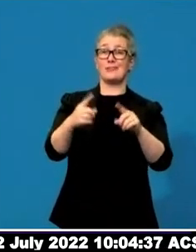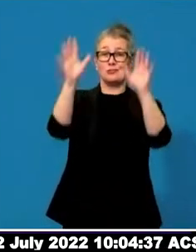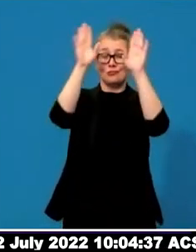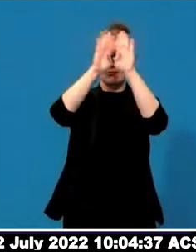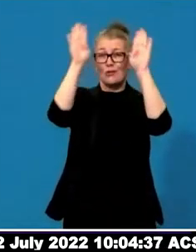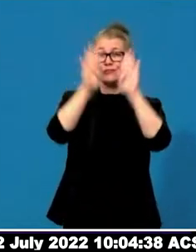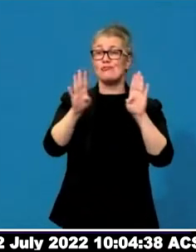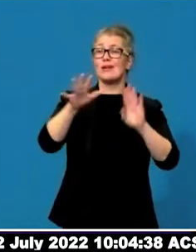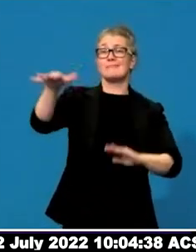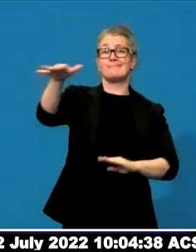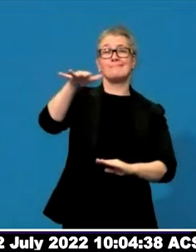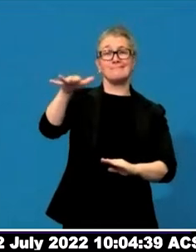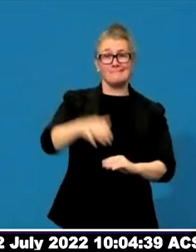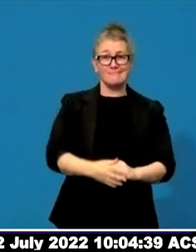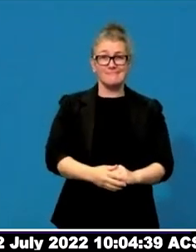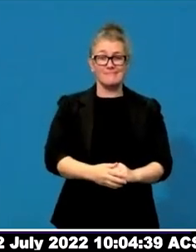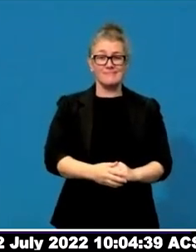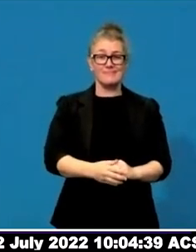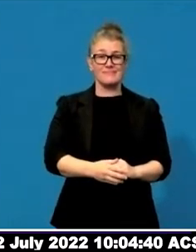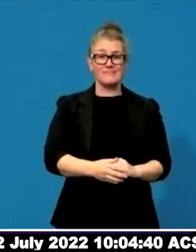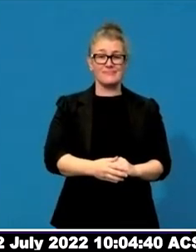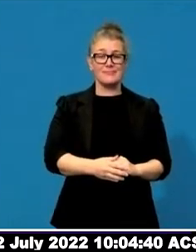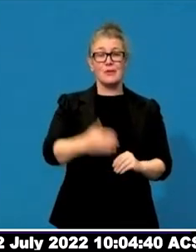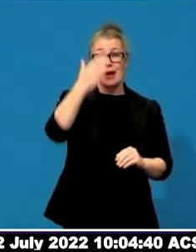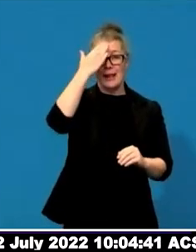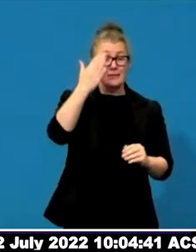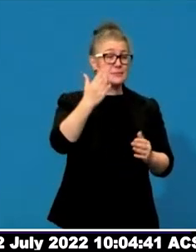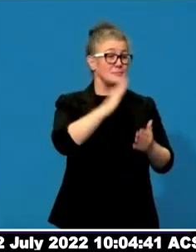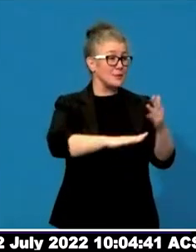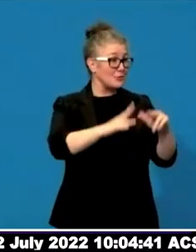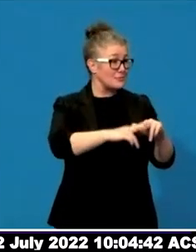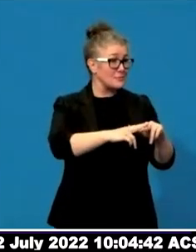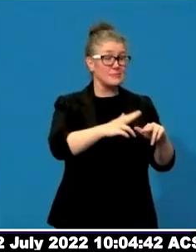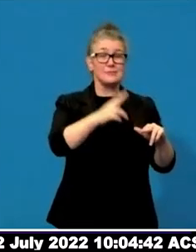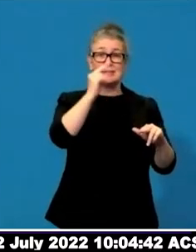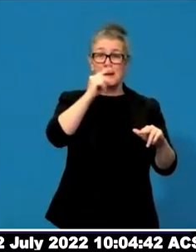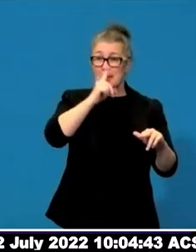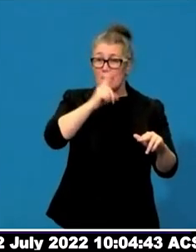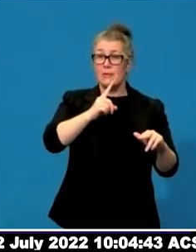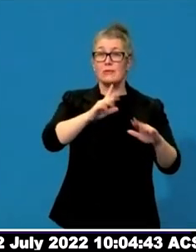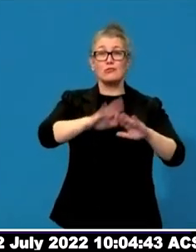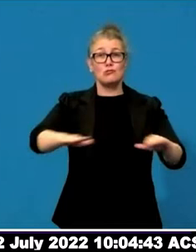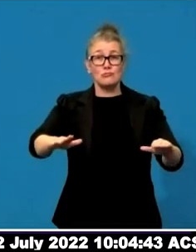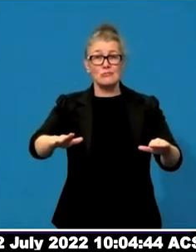parents, young people and children so (Arrernte language spoken) with disability. Thank you, Chair.